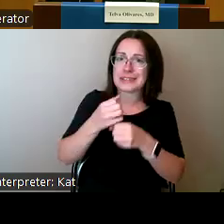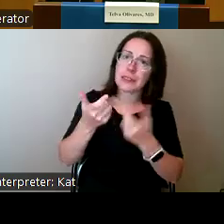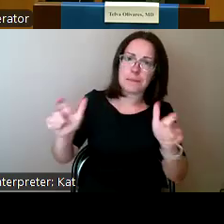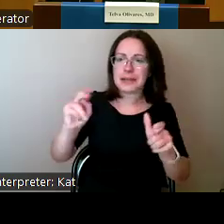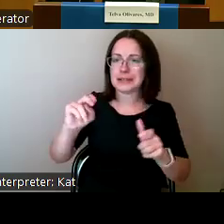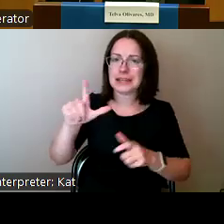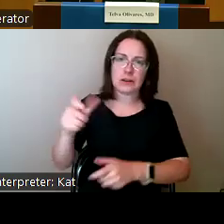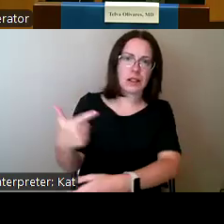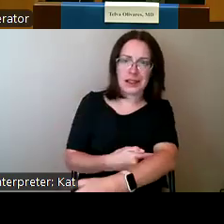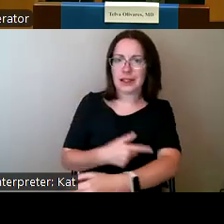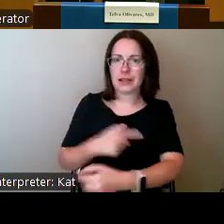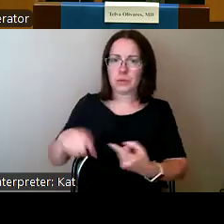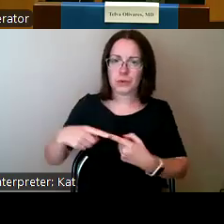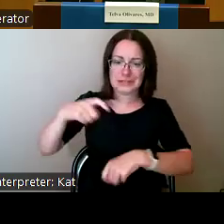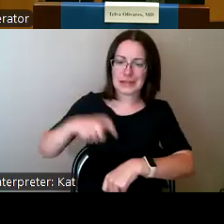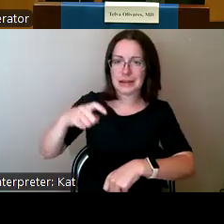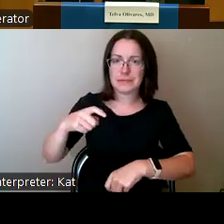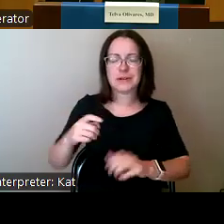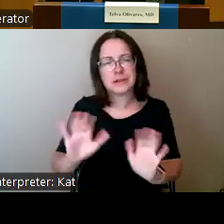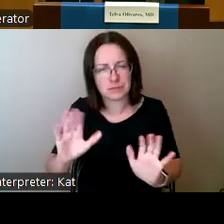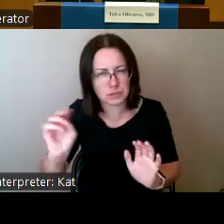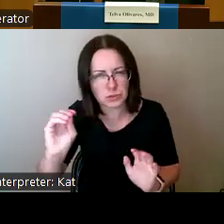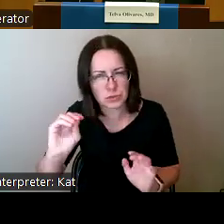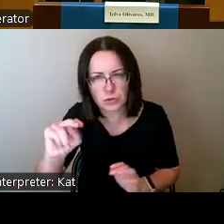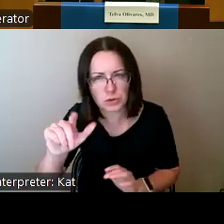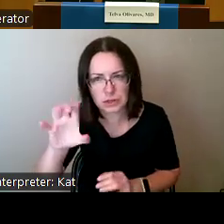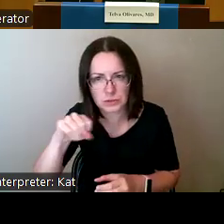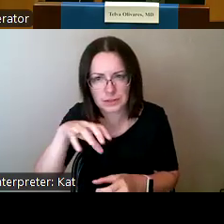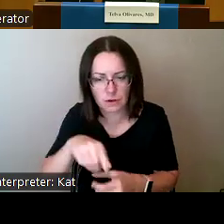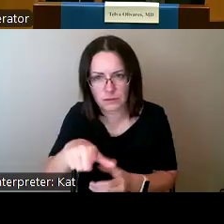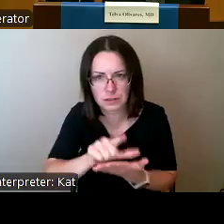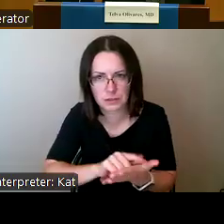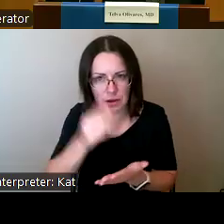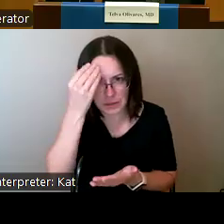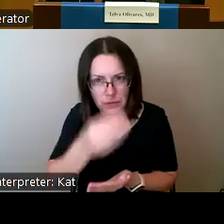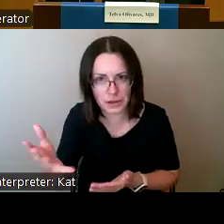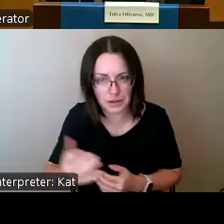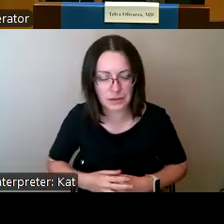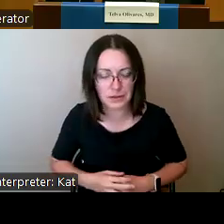no needles in maiden uh aid and dying by the way. Uh, or tell me about medical aid and dying. Any